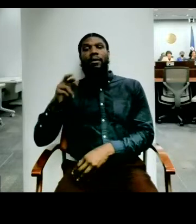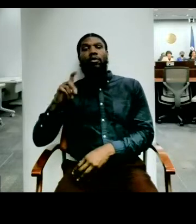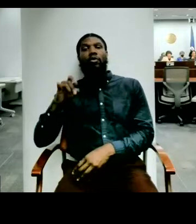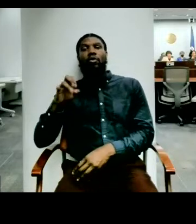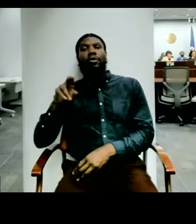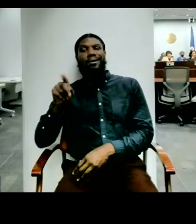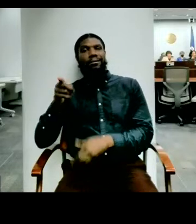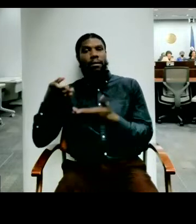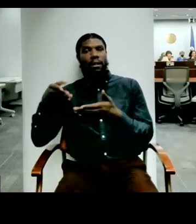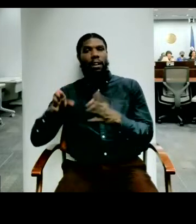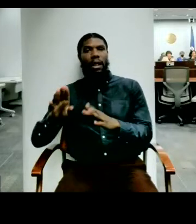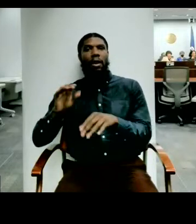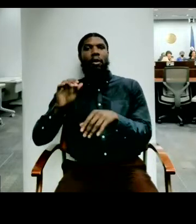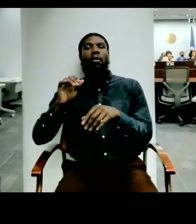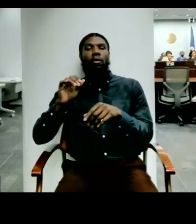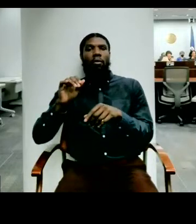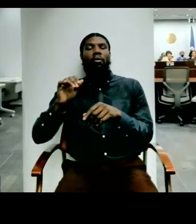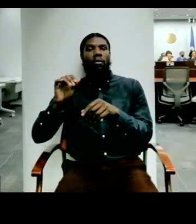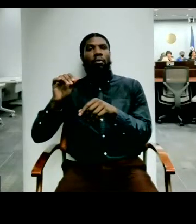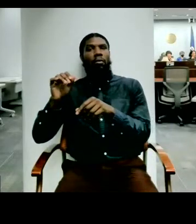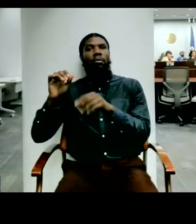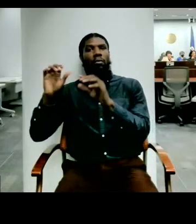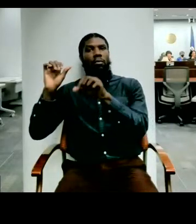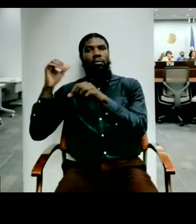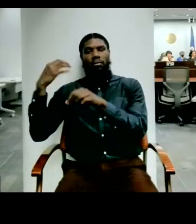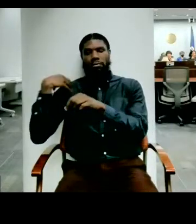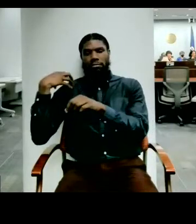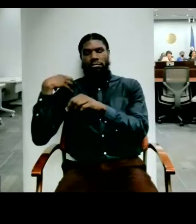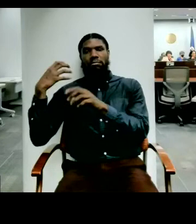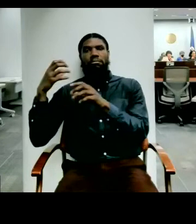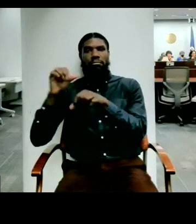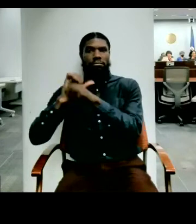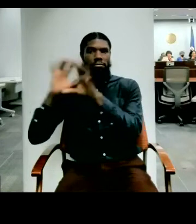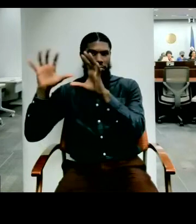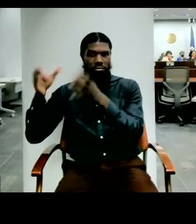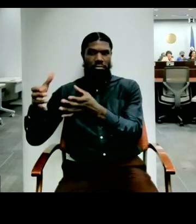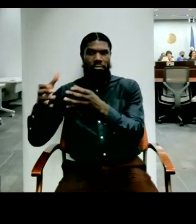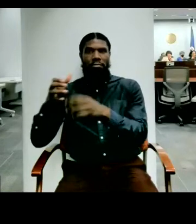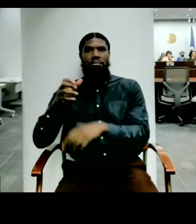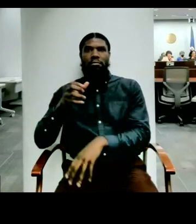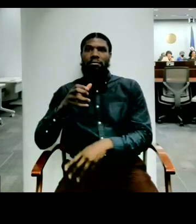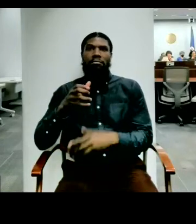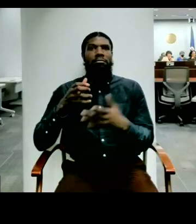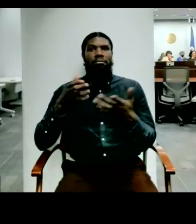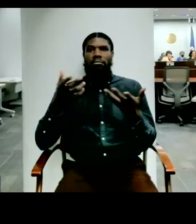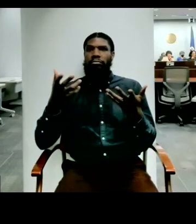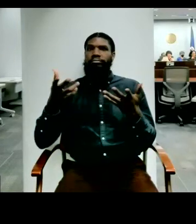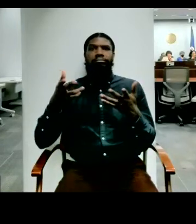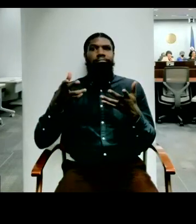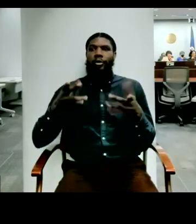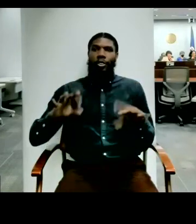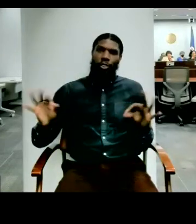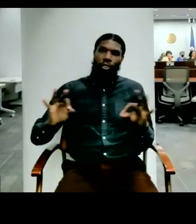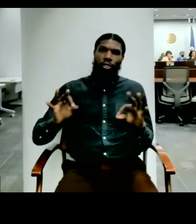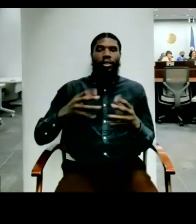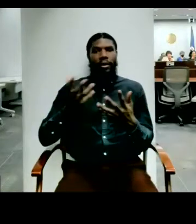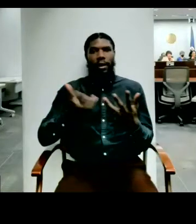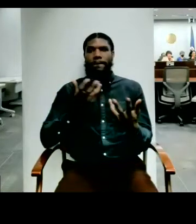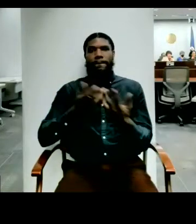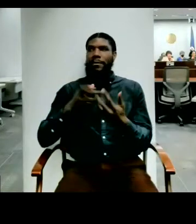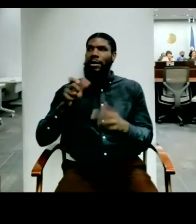to deny even very simple accommodations like voluntary swap shifts or um kind of changing